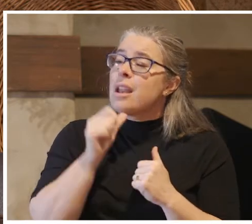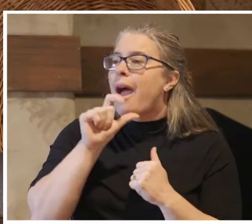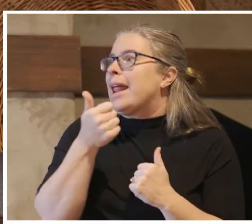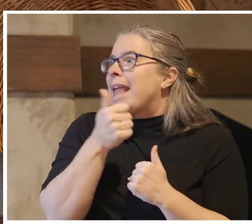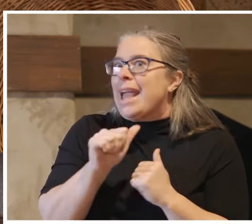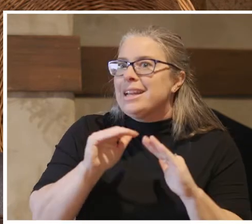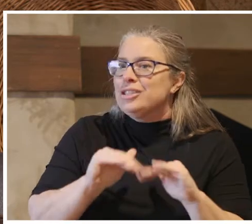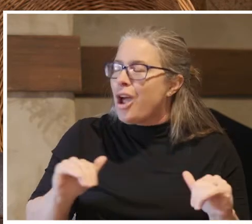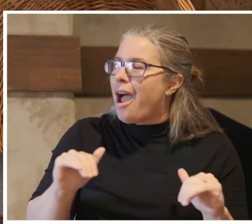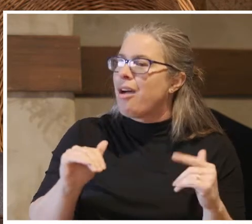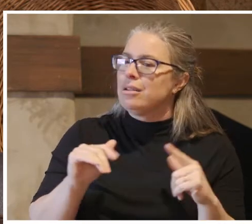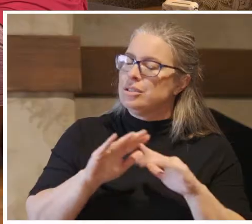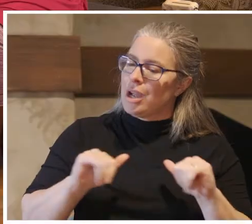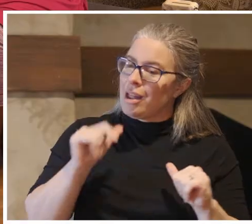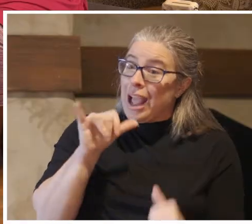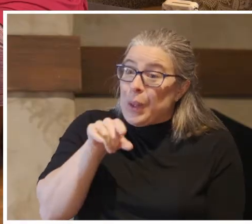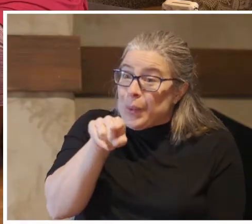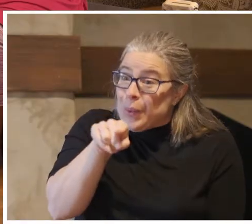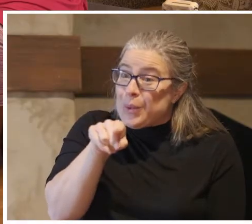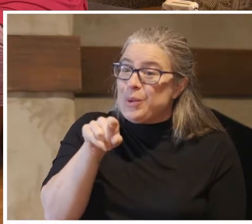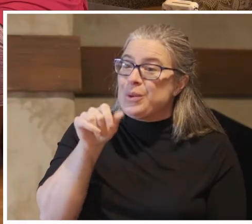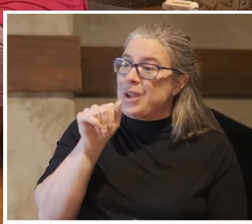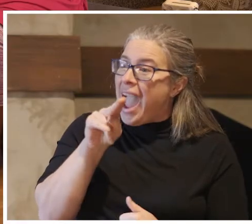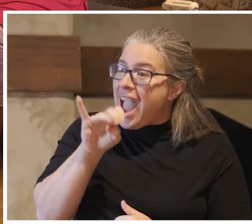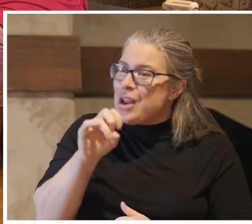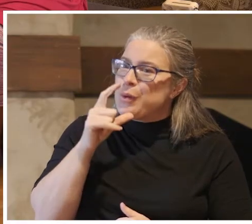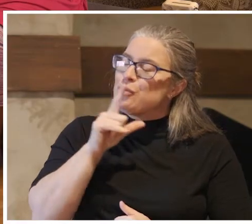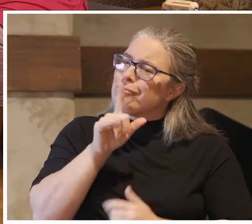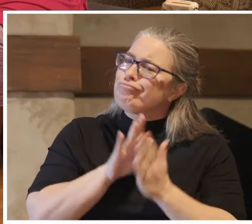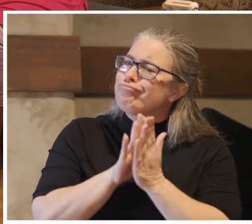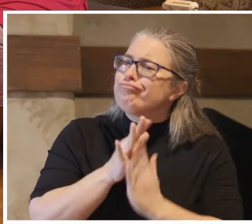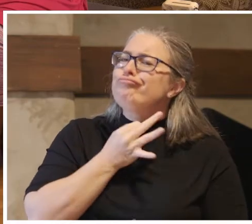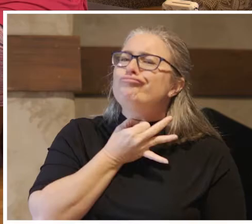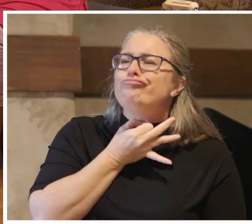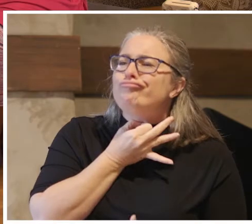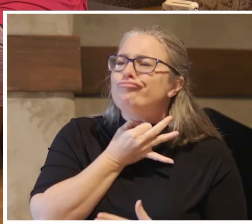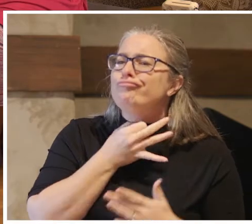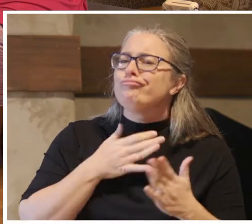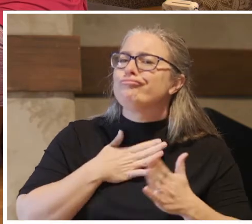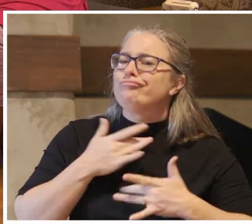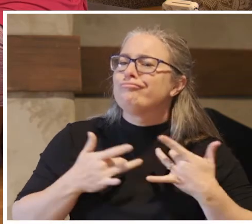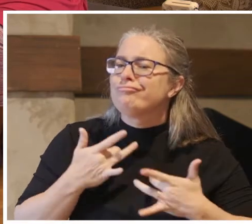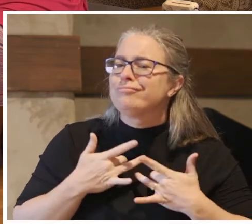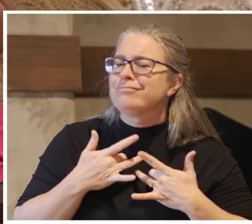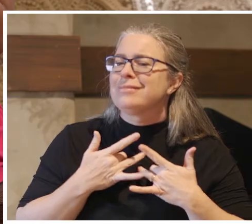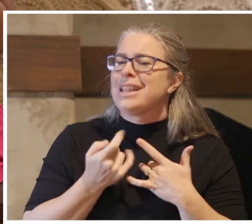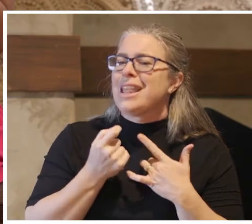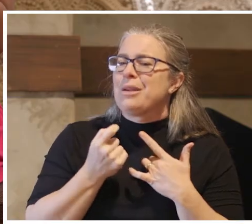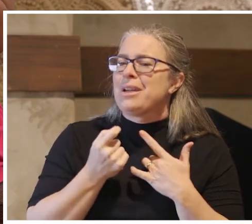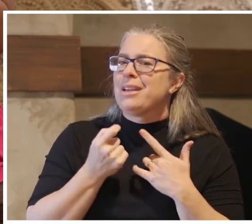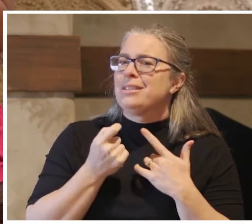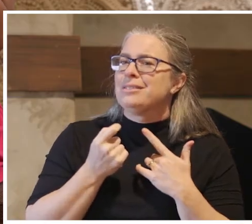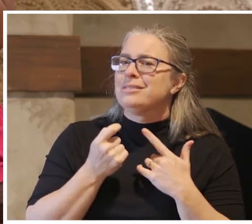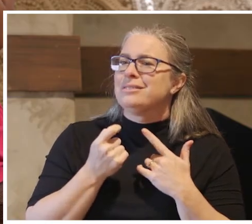And not just any child. A child like you, Annie, one that's really curious, adventurous, a little bit outrageous,